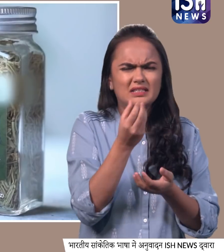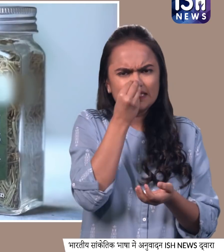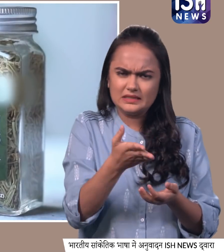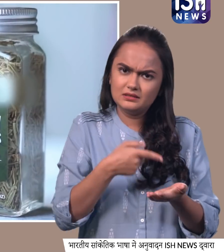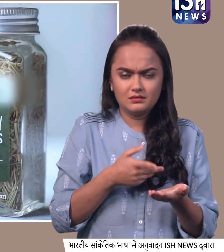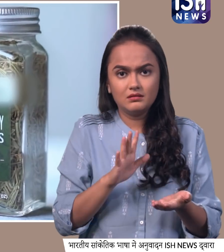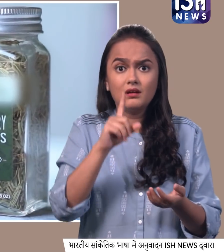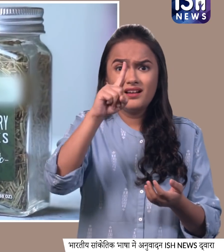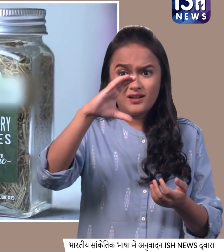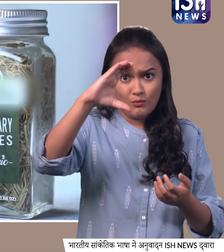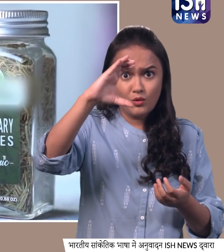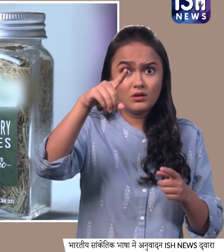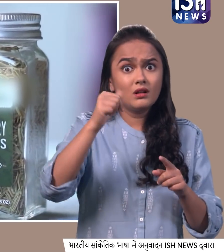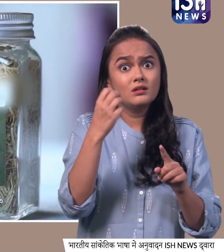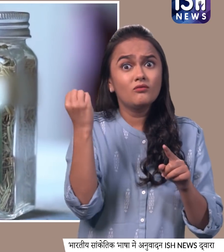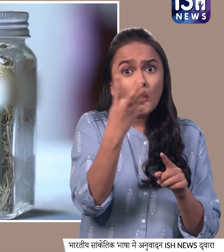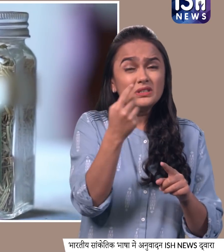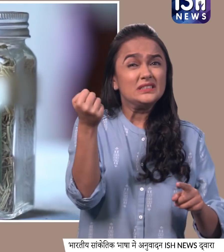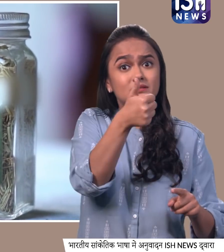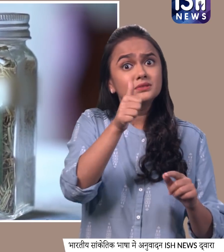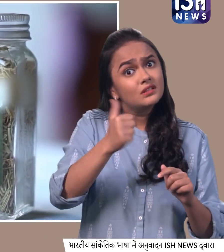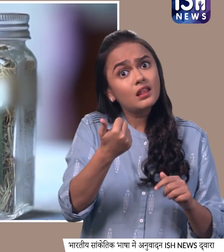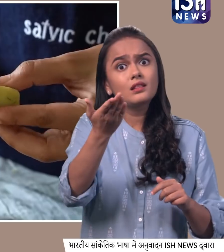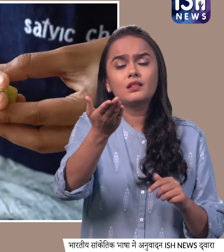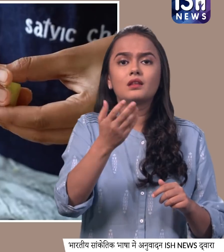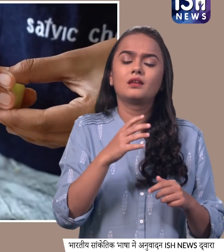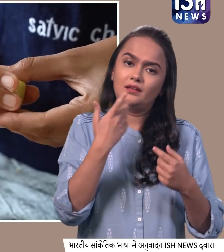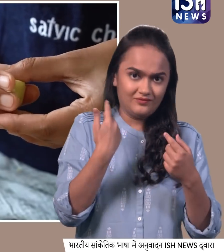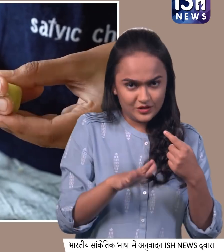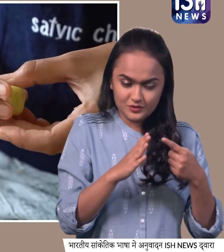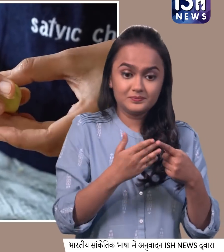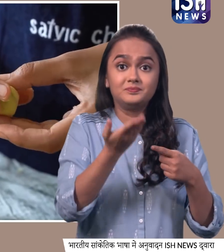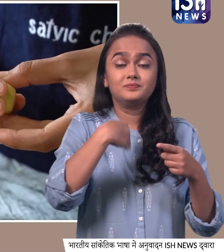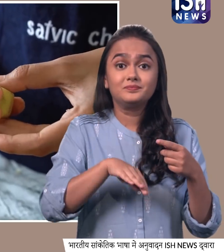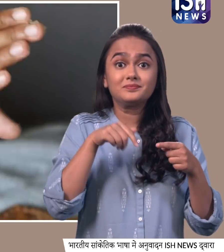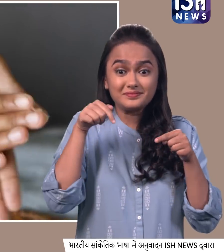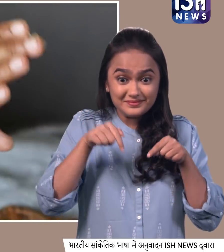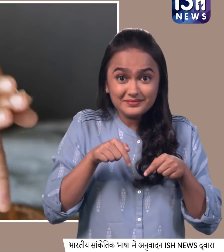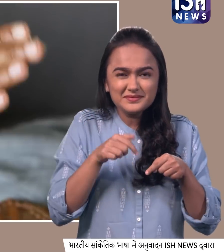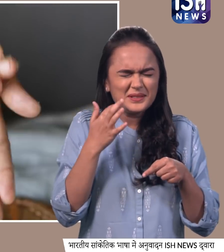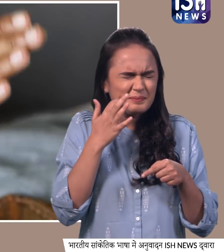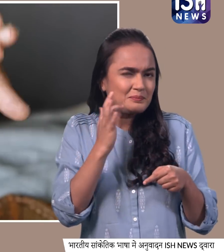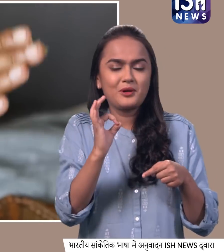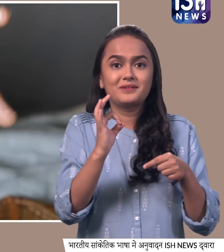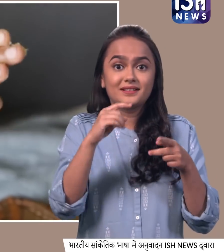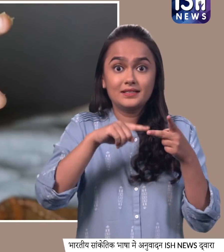1 bottle easily lasts for 4-6 months And now comes the most fun part of this recipe